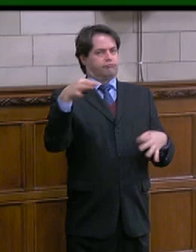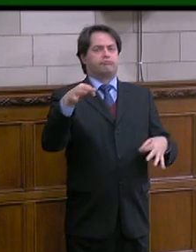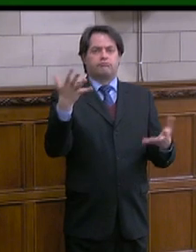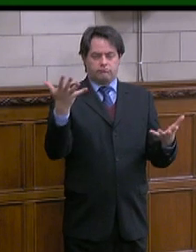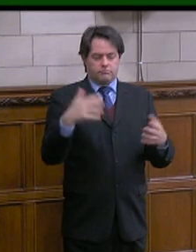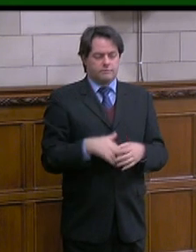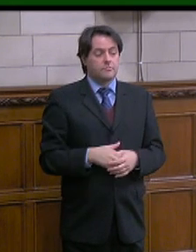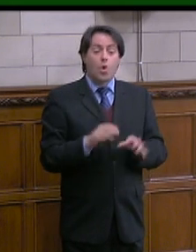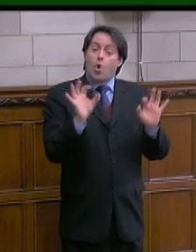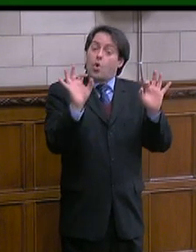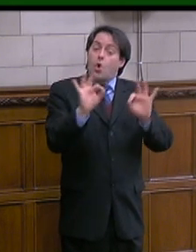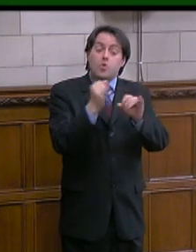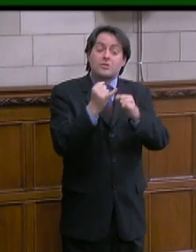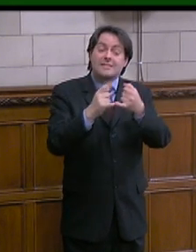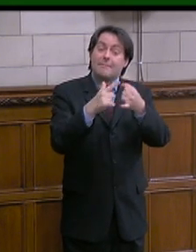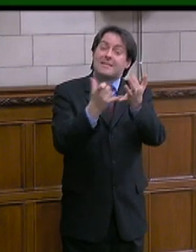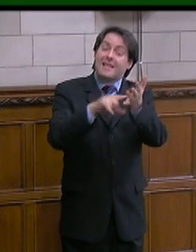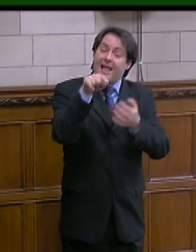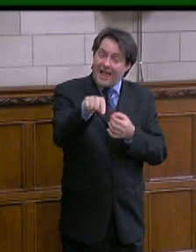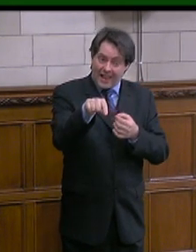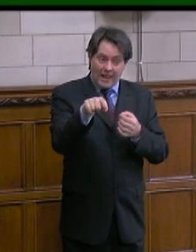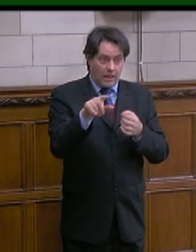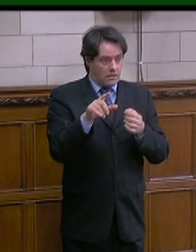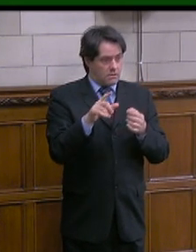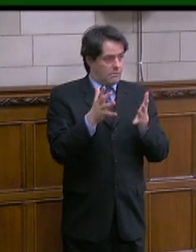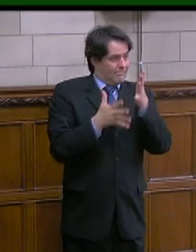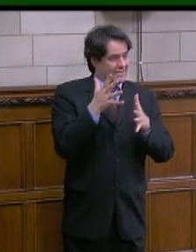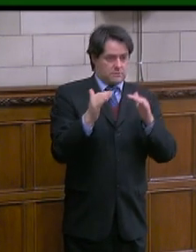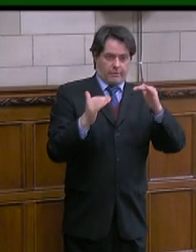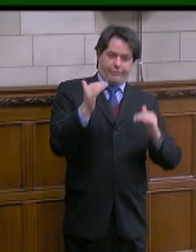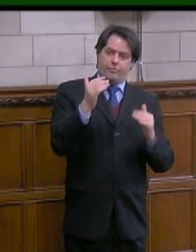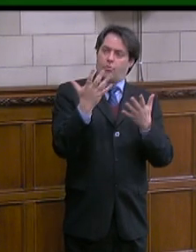The absence of a qualification in BSL with the same status as other GCSEs discourages